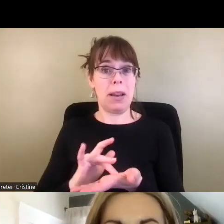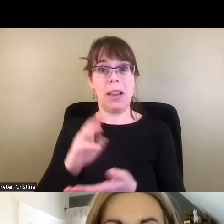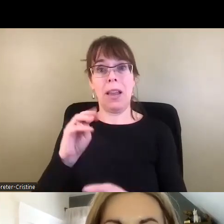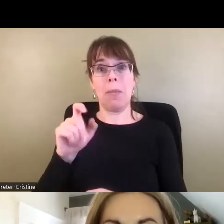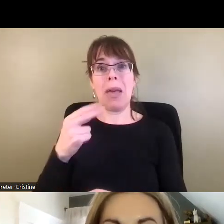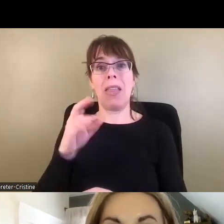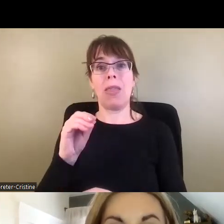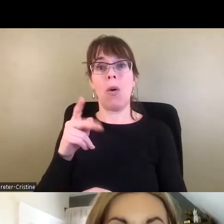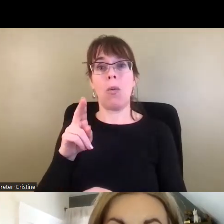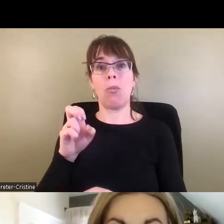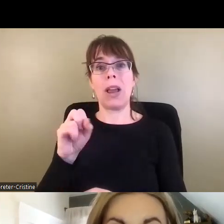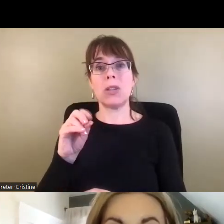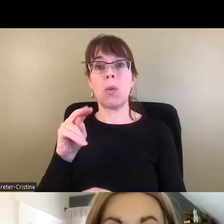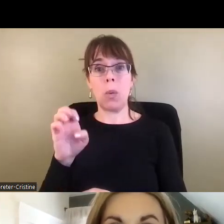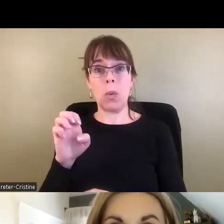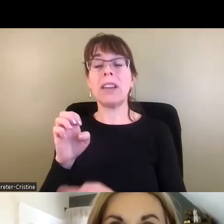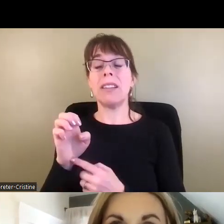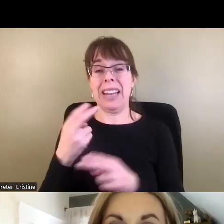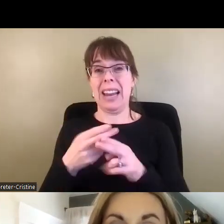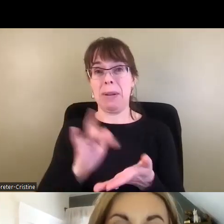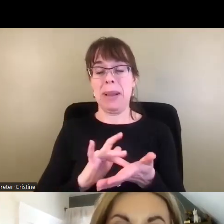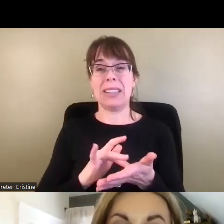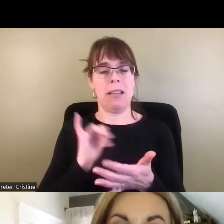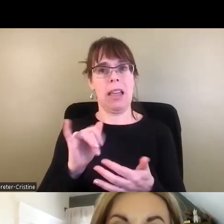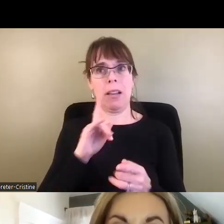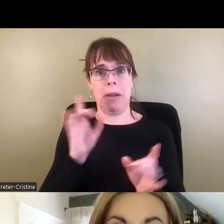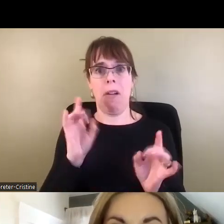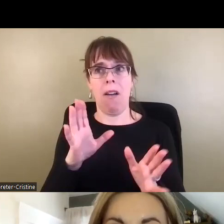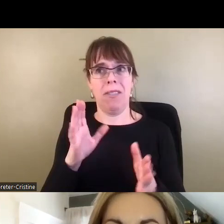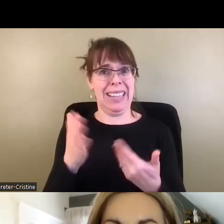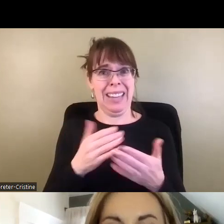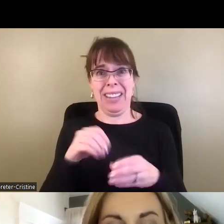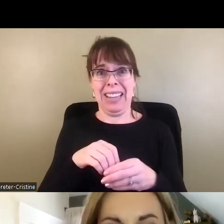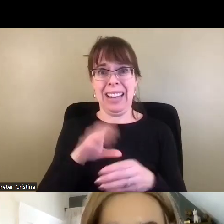which would be really devastating even in states like Colorado, where we are not only very